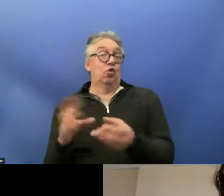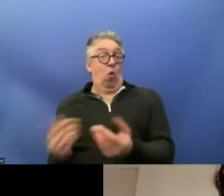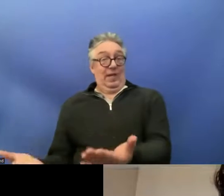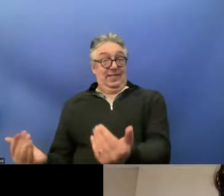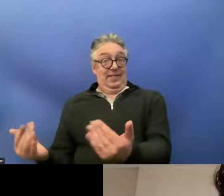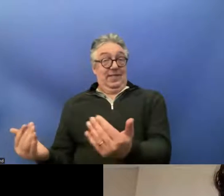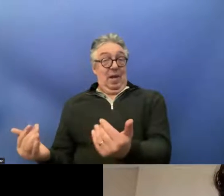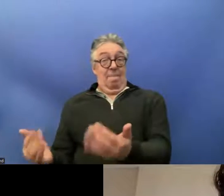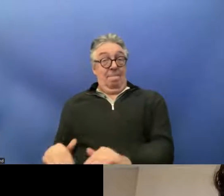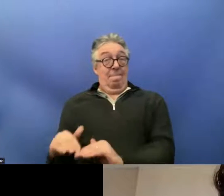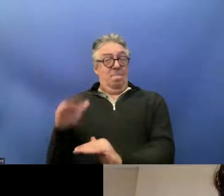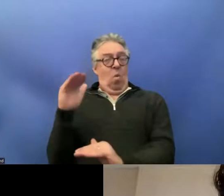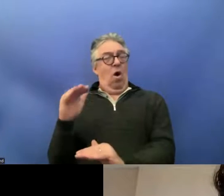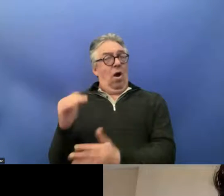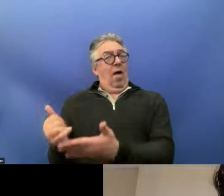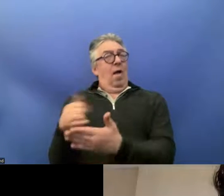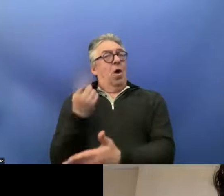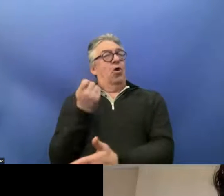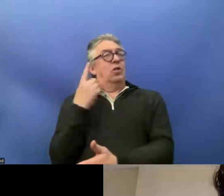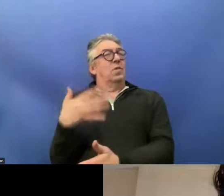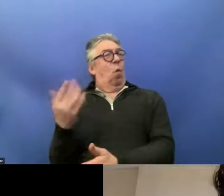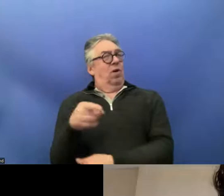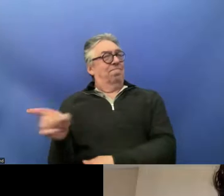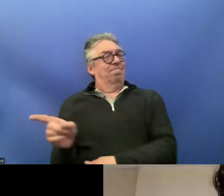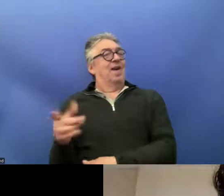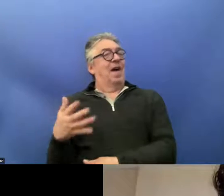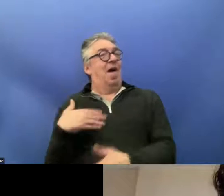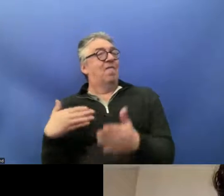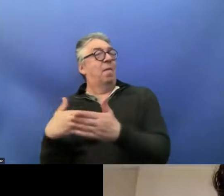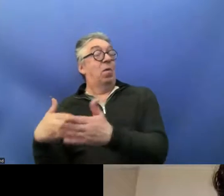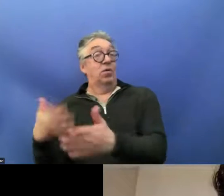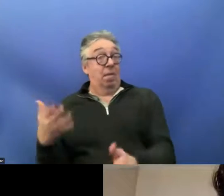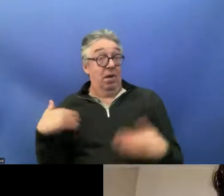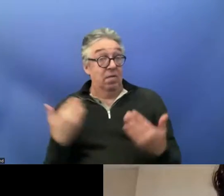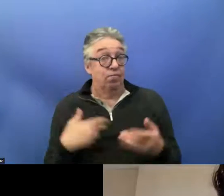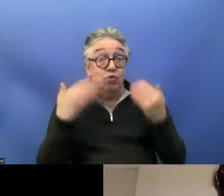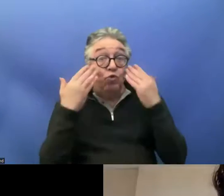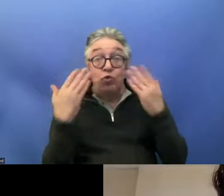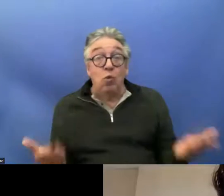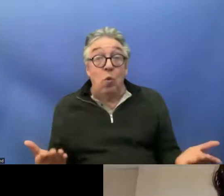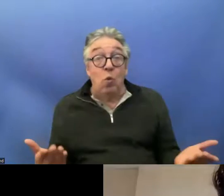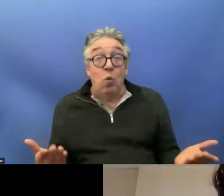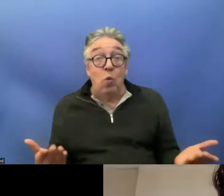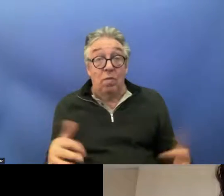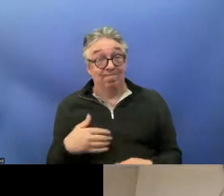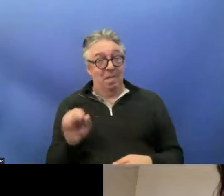Increase our understanding of barriers and difficulties that we might not be aware at the moment on how to fix them.